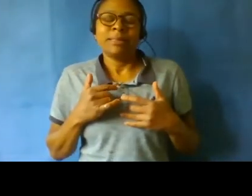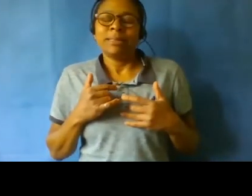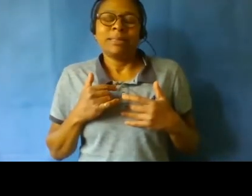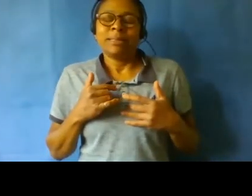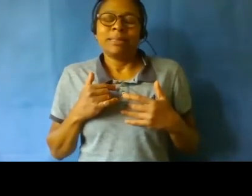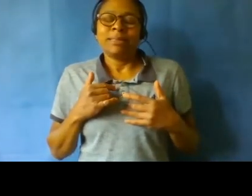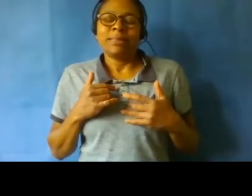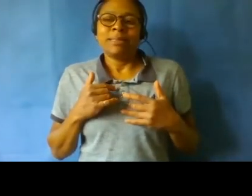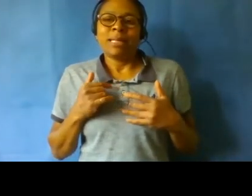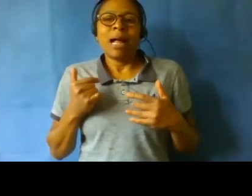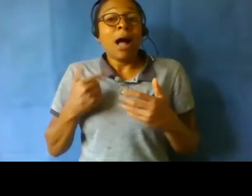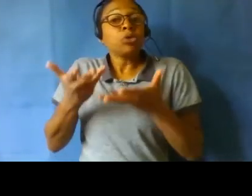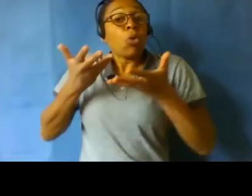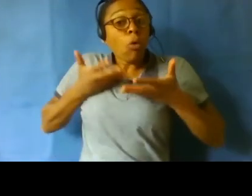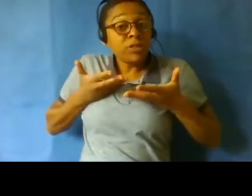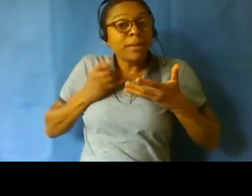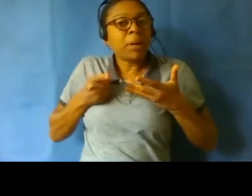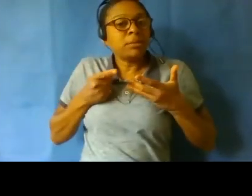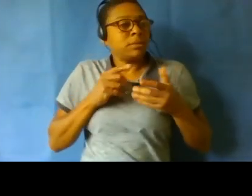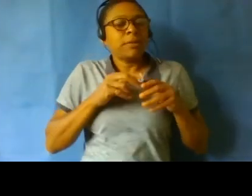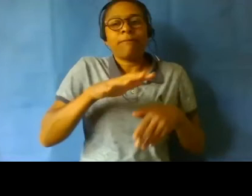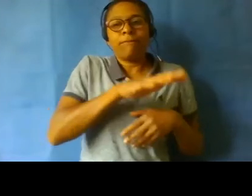class loads of us didn't have it because it was just seen as the vaccine that